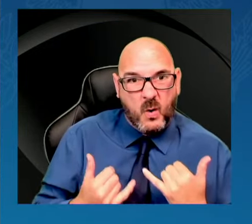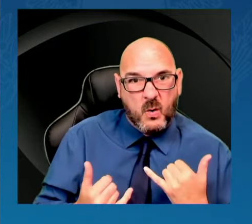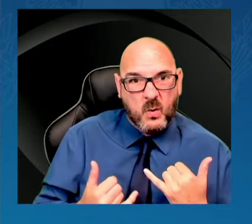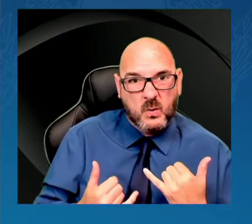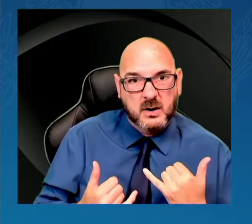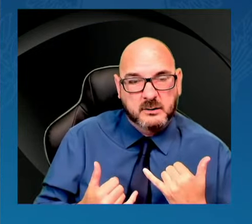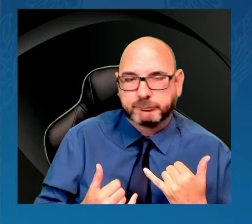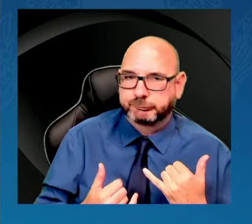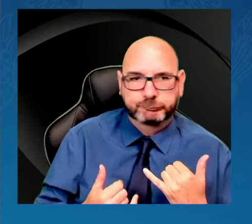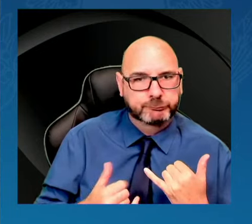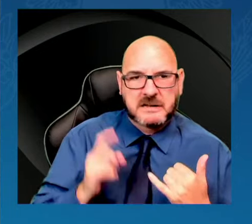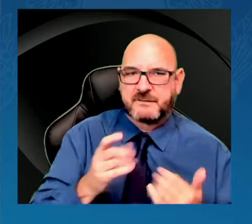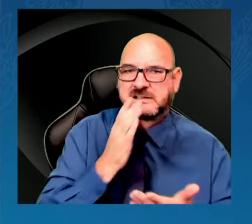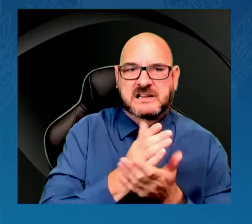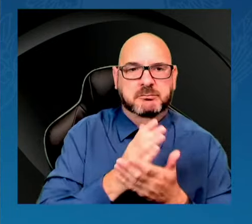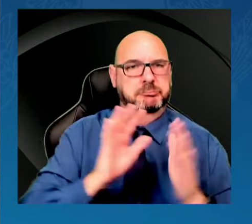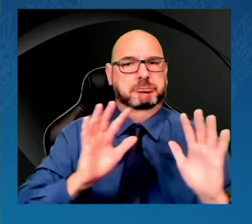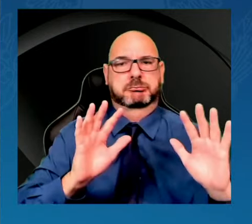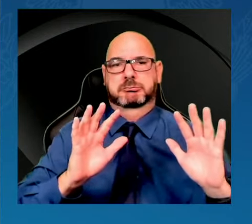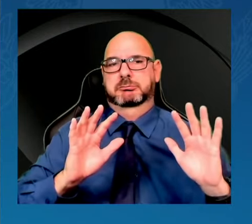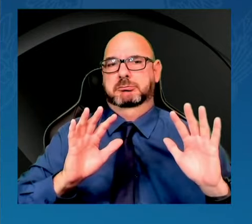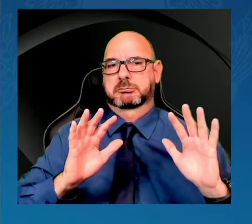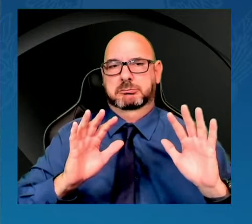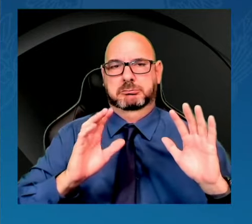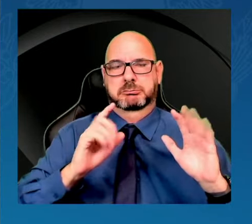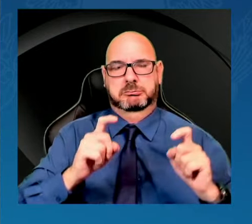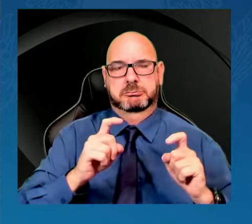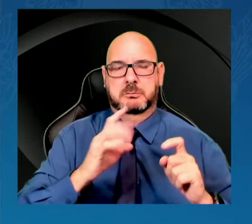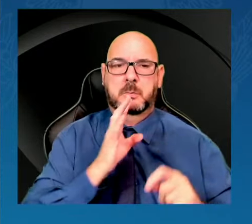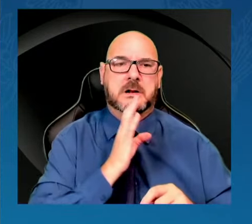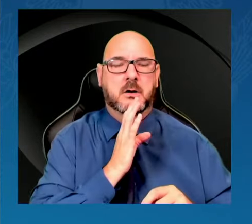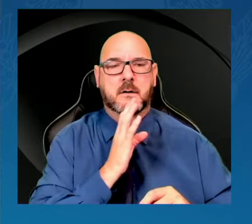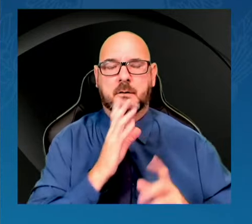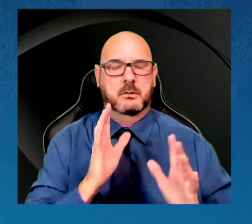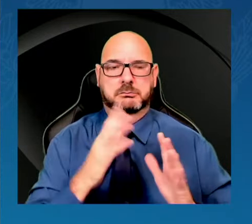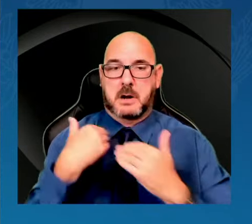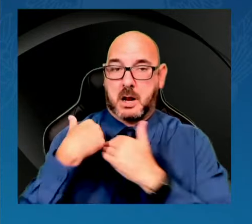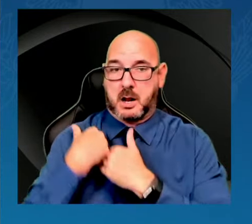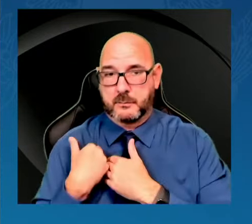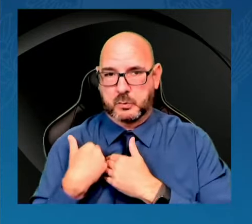about our obligation for the next generation. And believe me, that motivates me more than anything